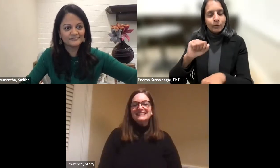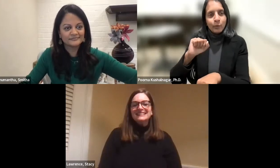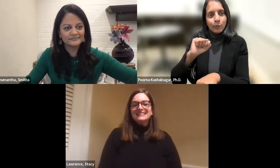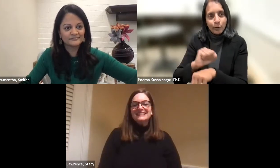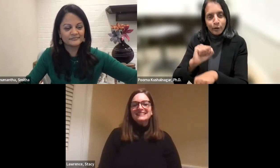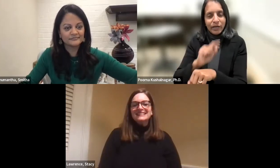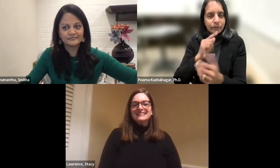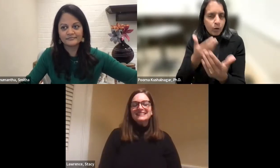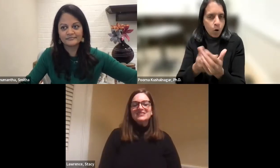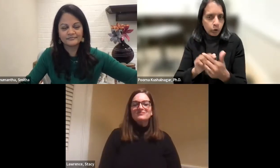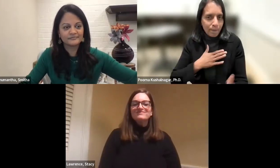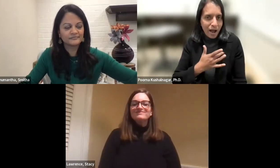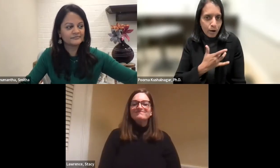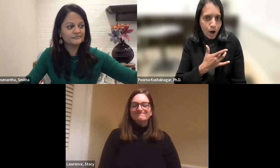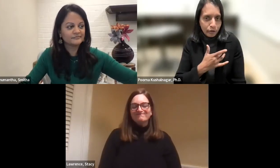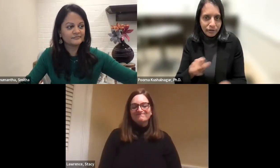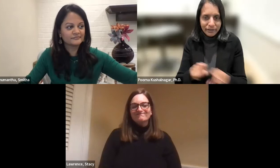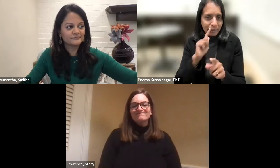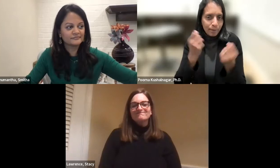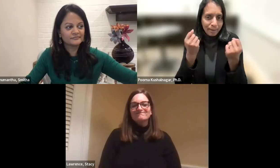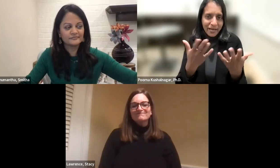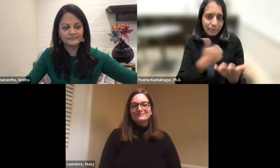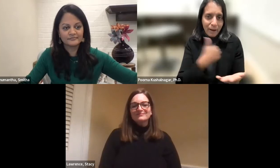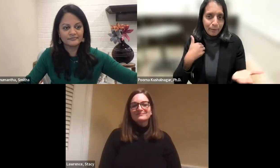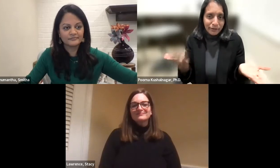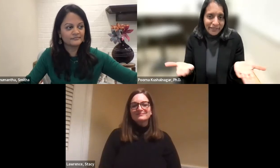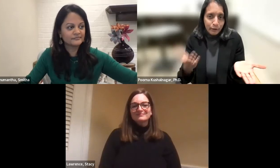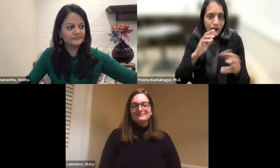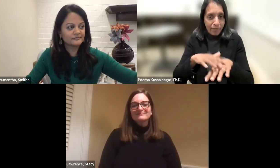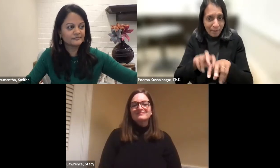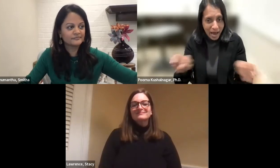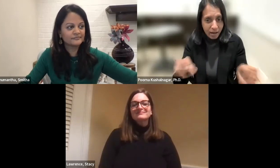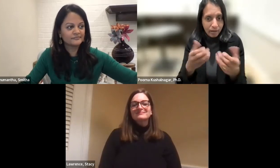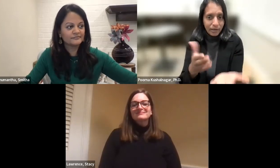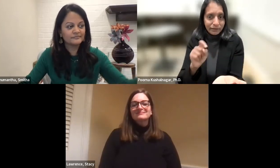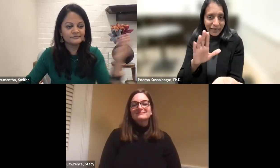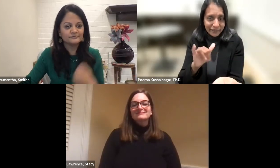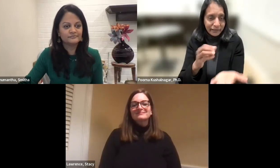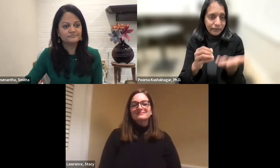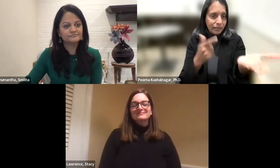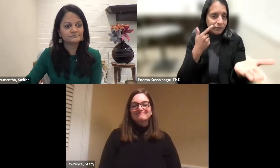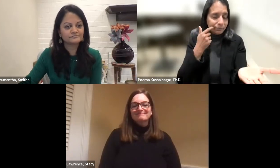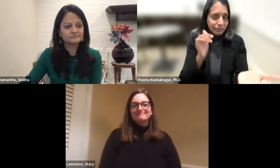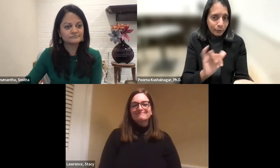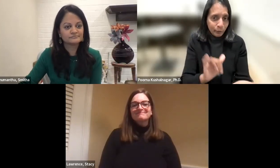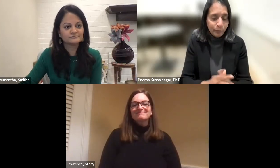and this work is very near and dear to my heart. I know there are many people here on the panel--